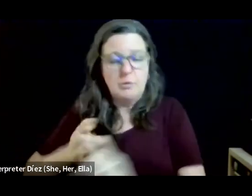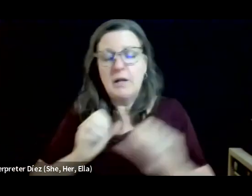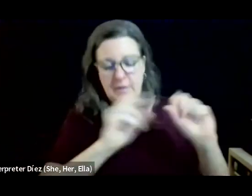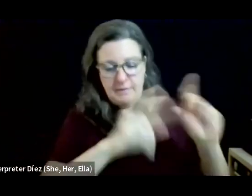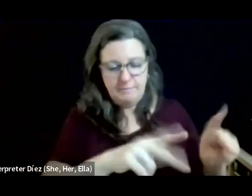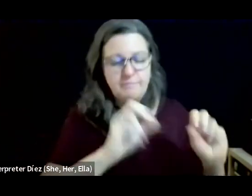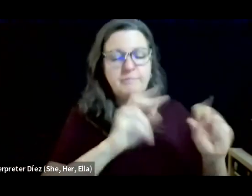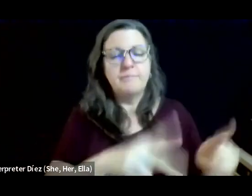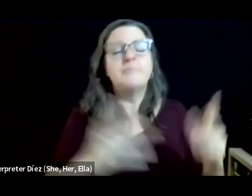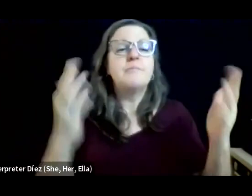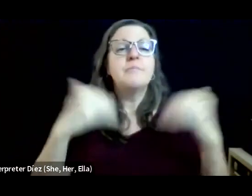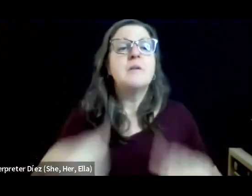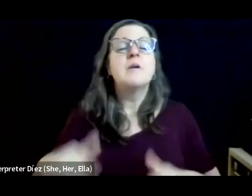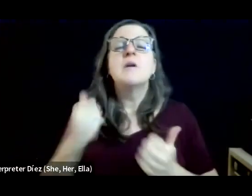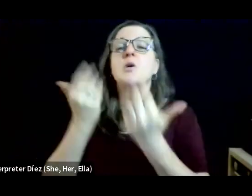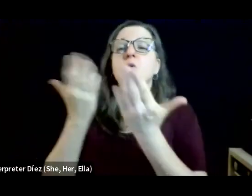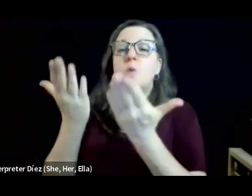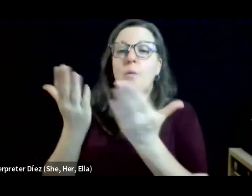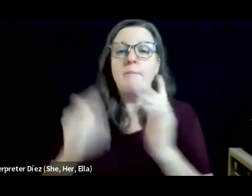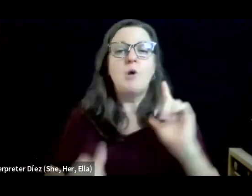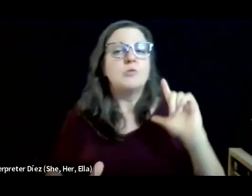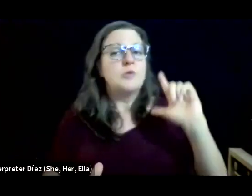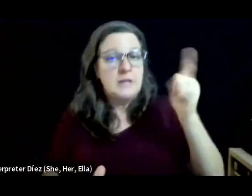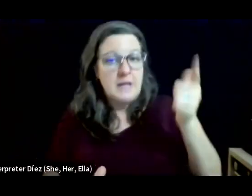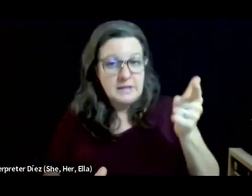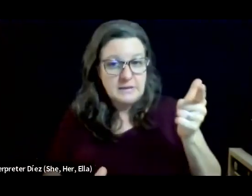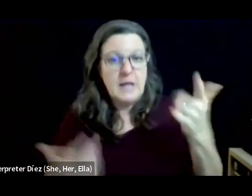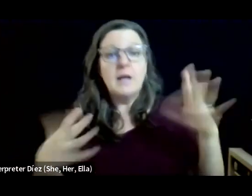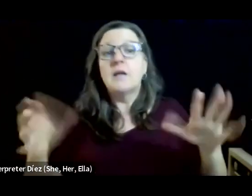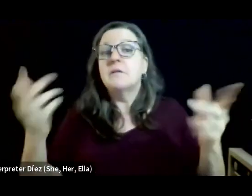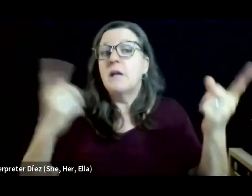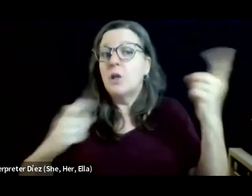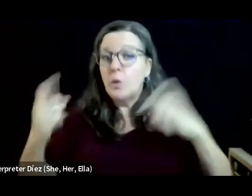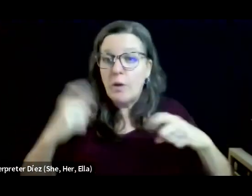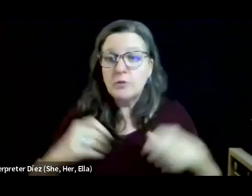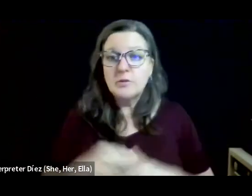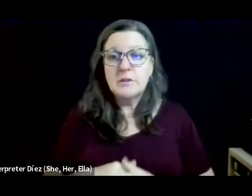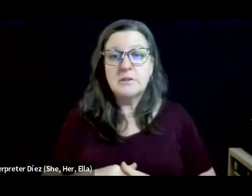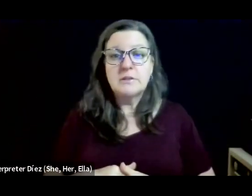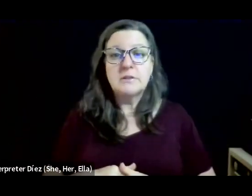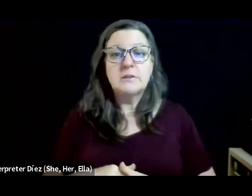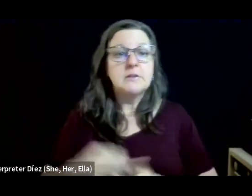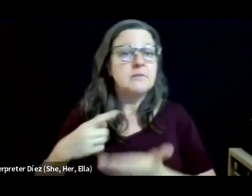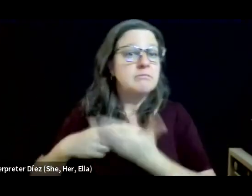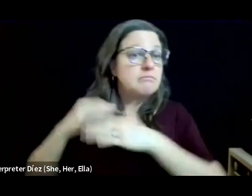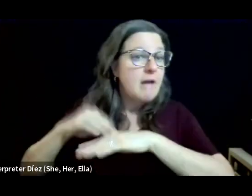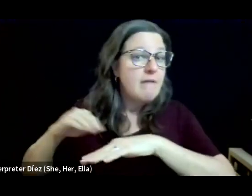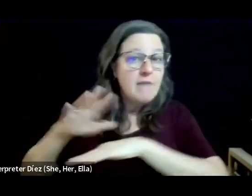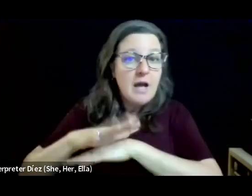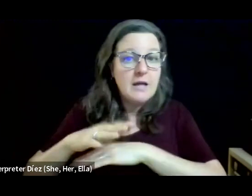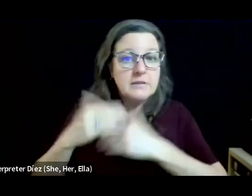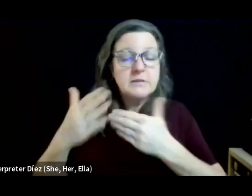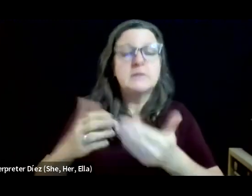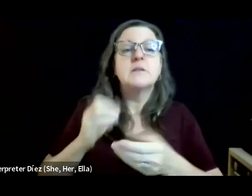We have a motion and a second. Any other questions? Advice? [Approve.] All in favor?